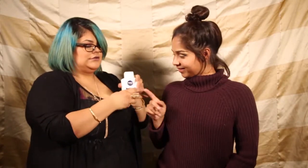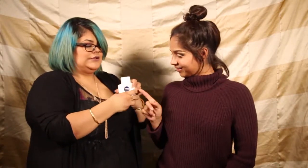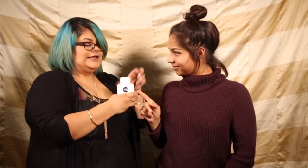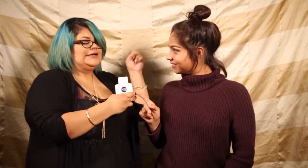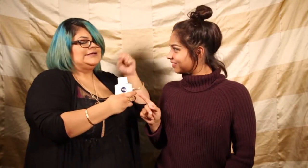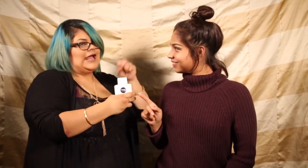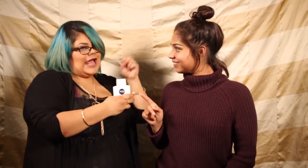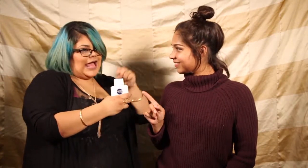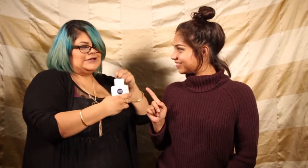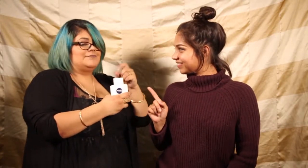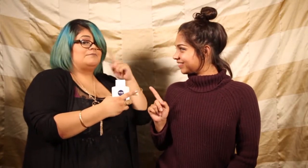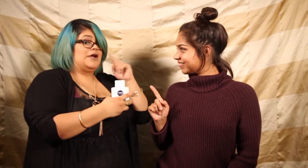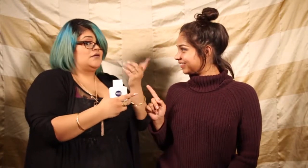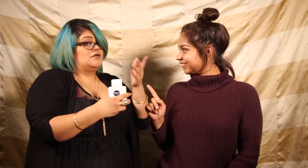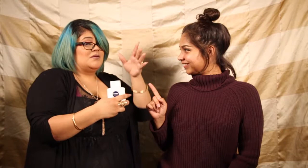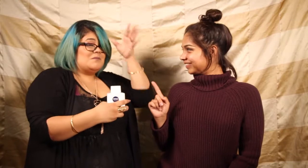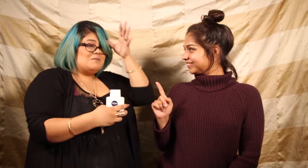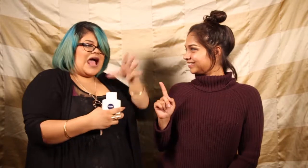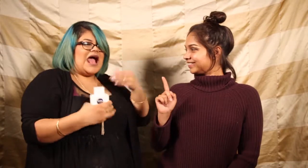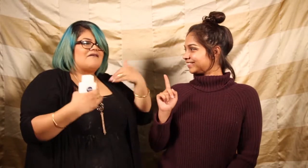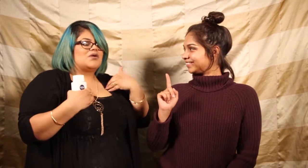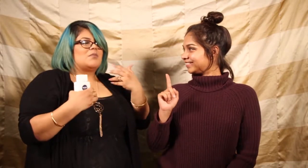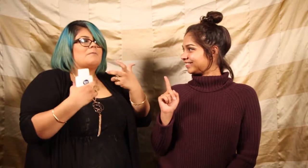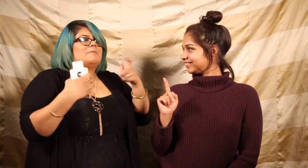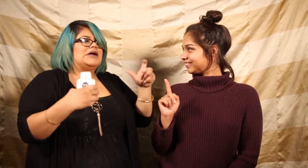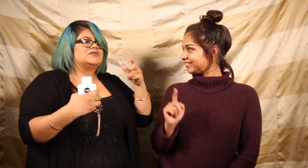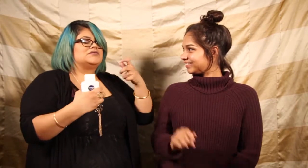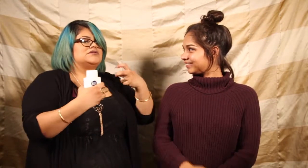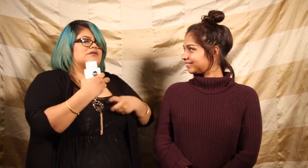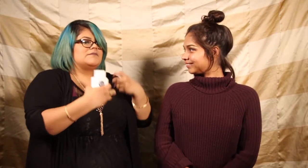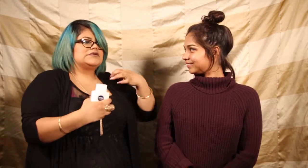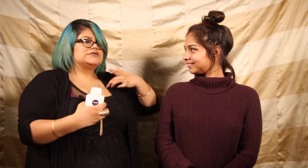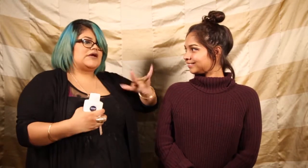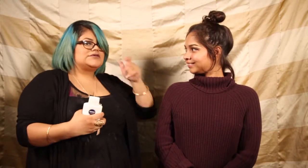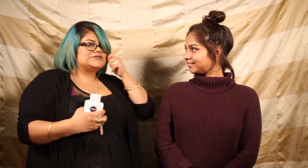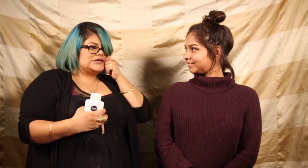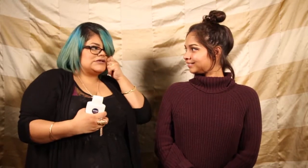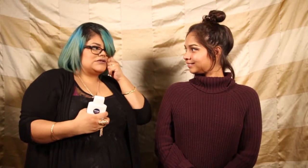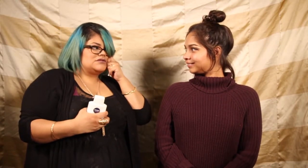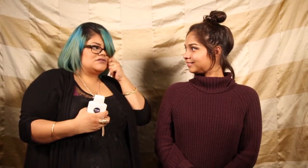uh yeah because men have very senstive skin..